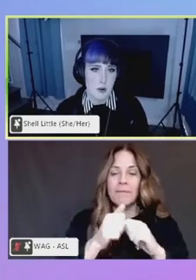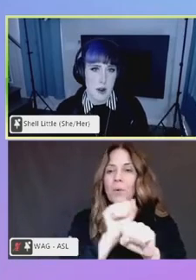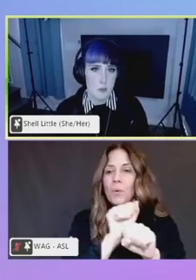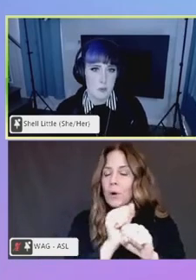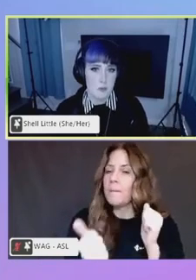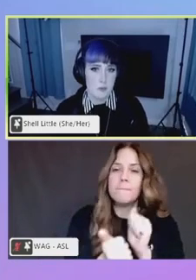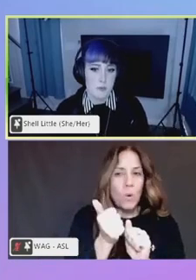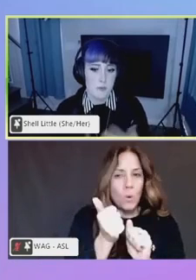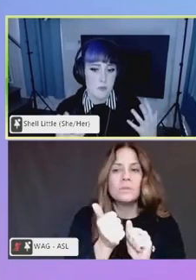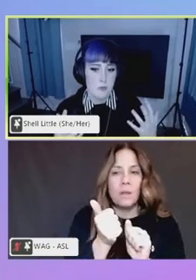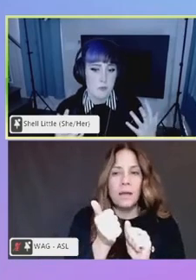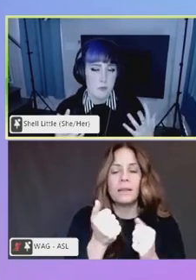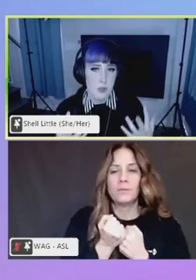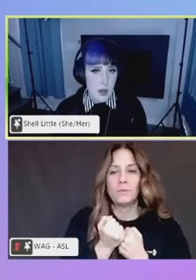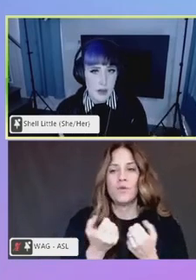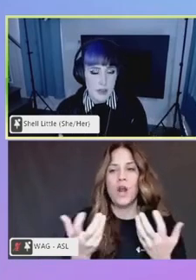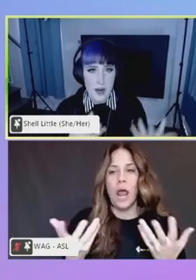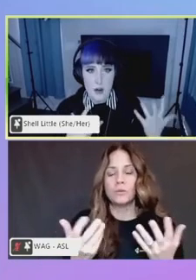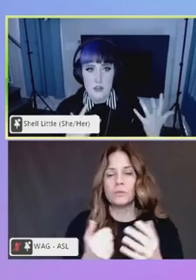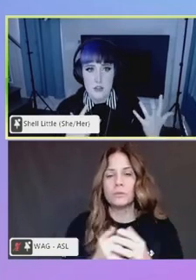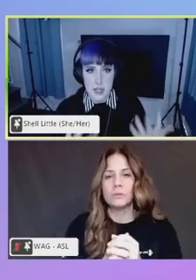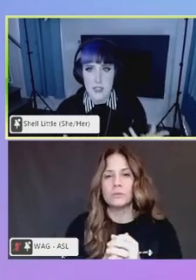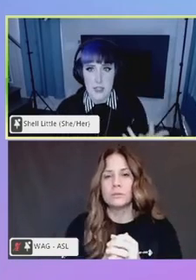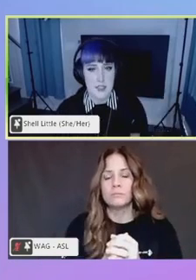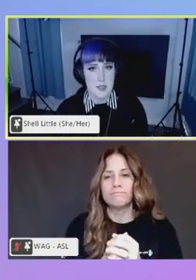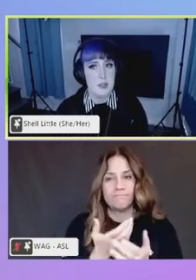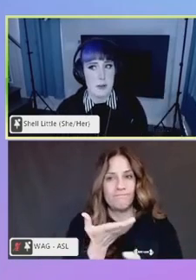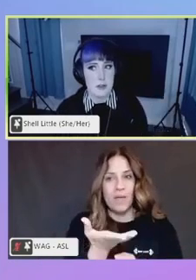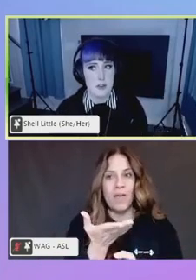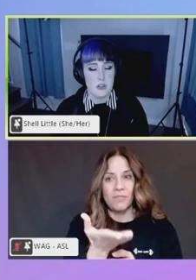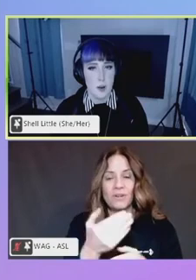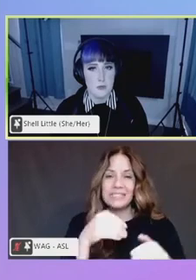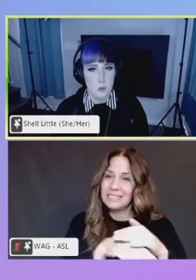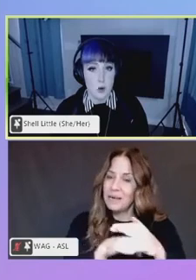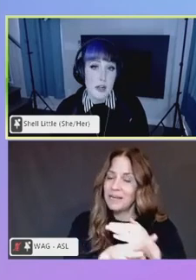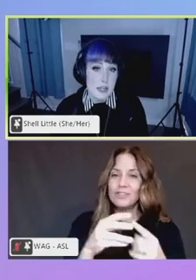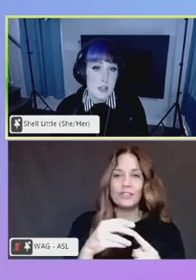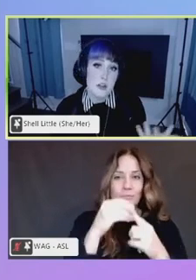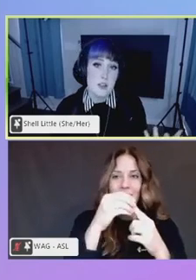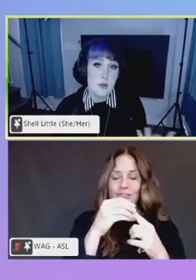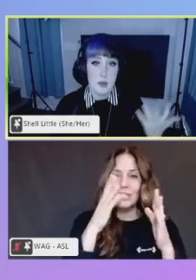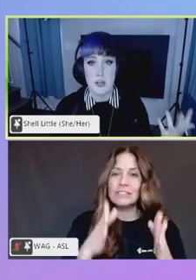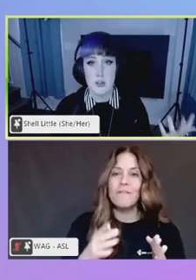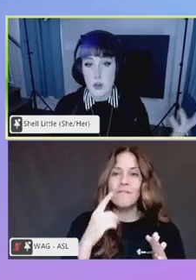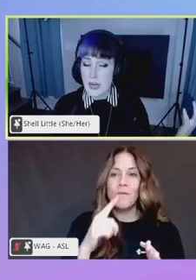who work in child welfare. People who are doing advocacy on top of work are the most likely to